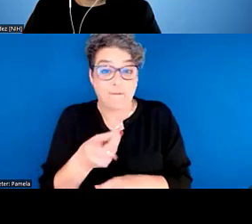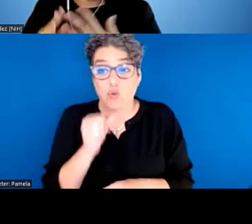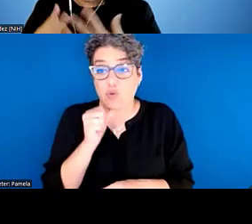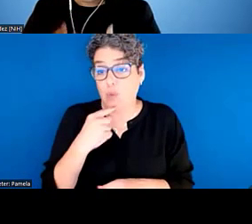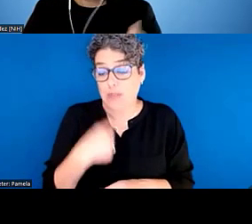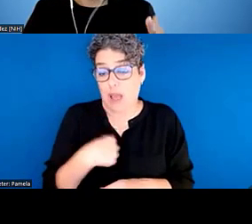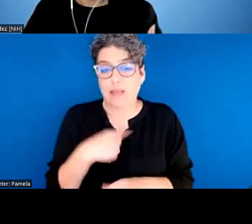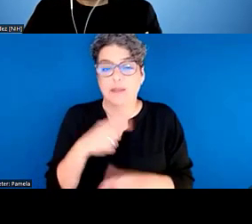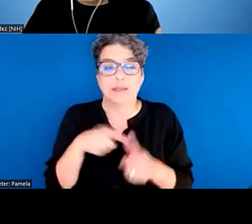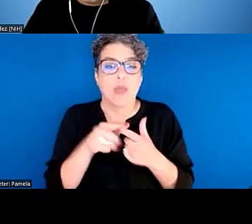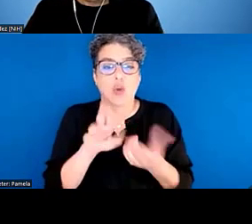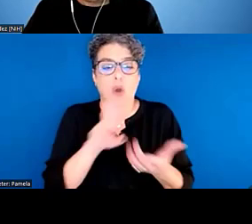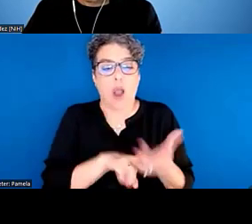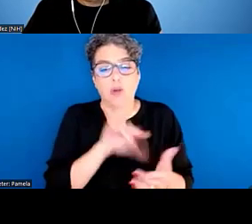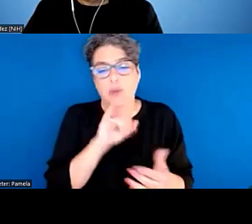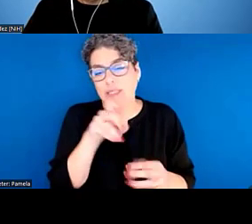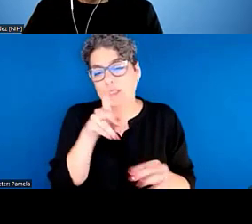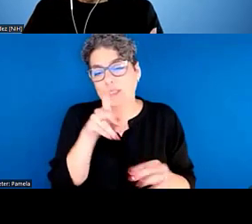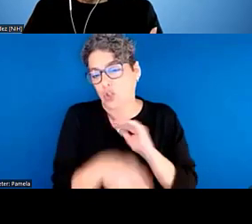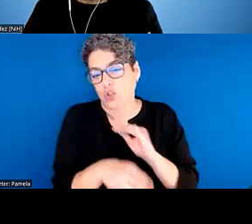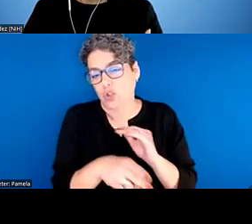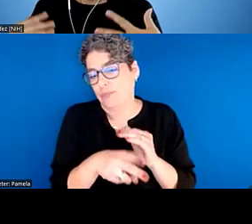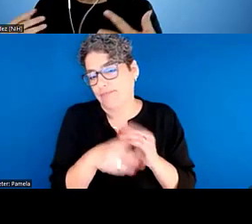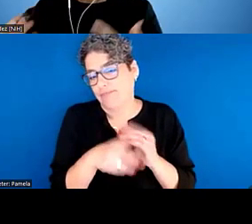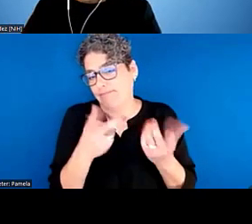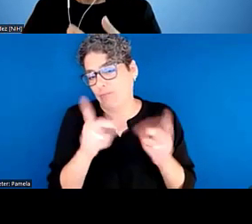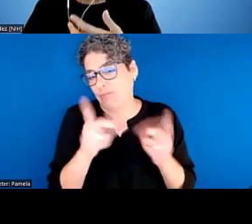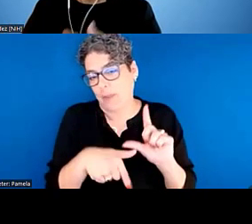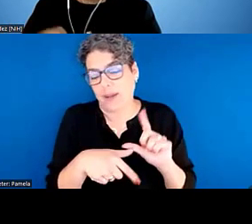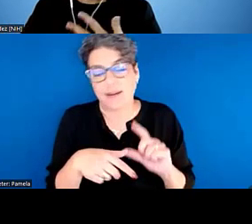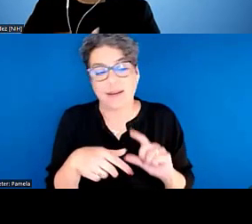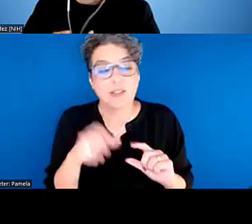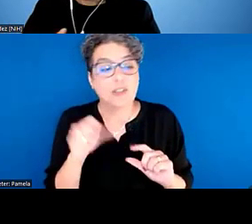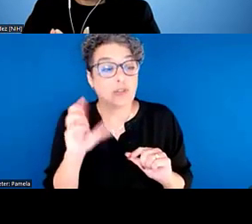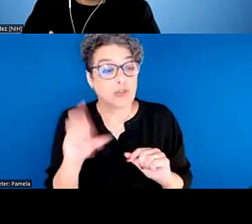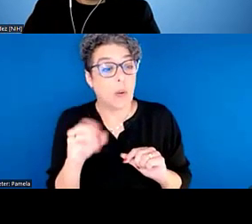your contract is terminated." So this is something that people are thinking about more.